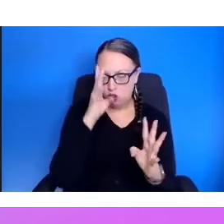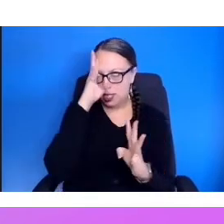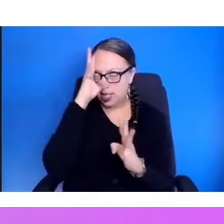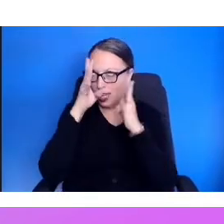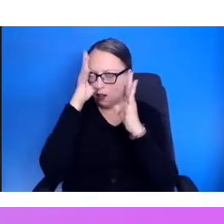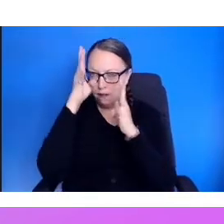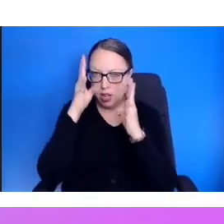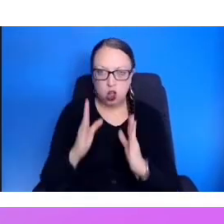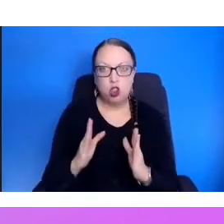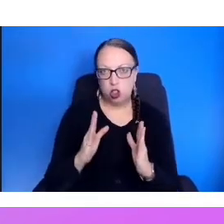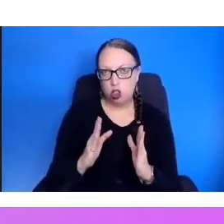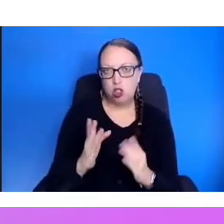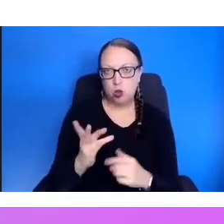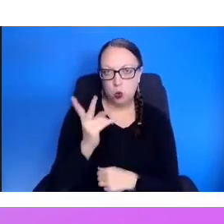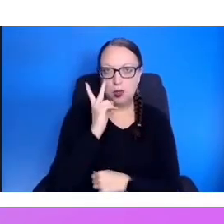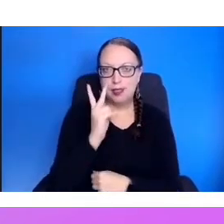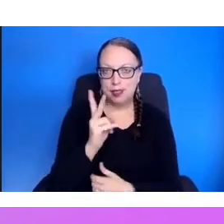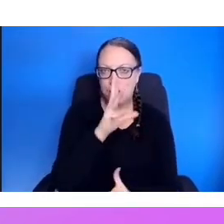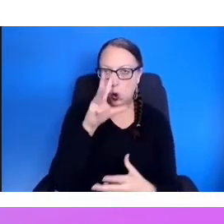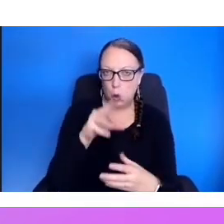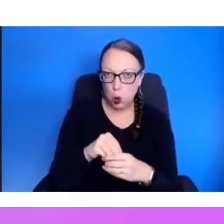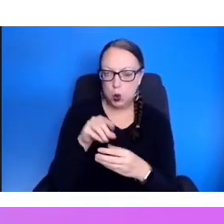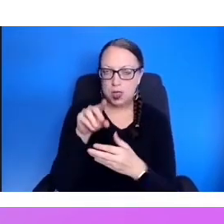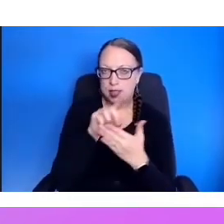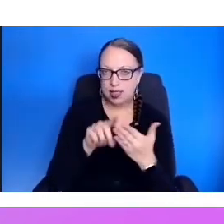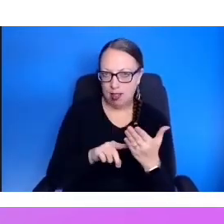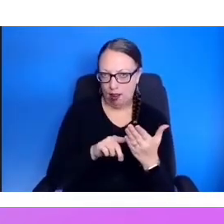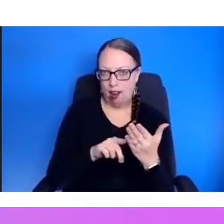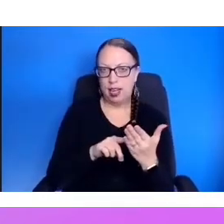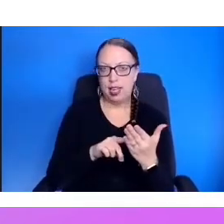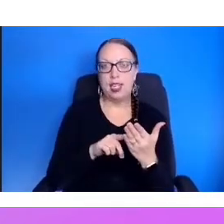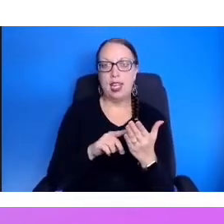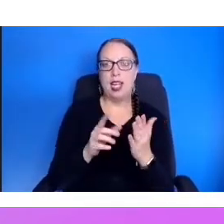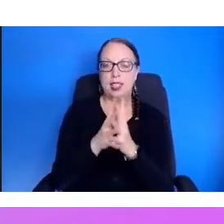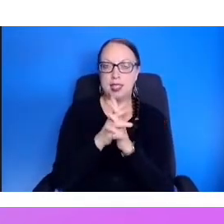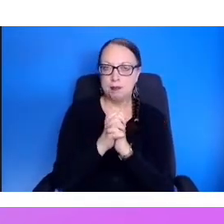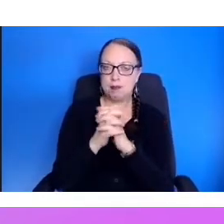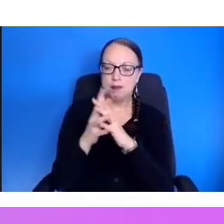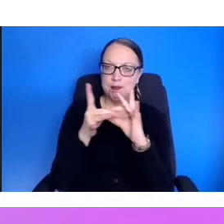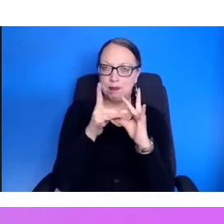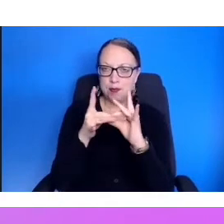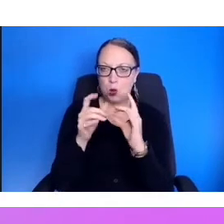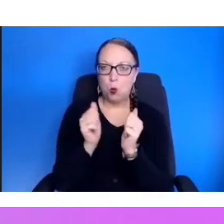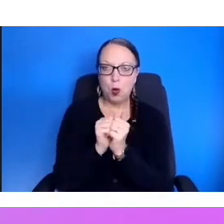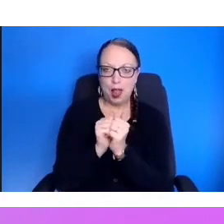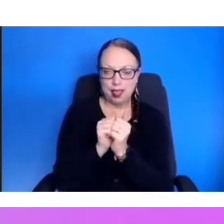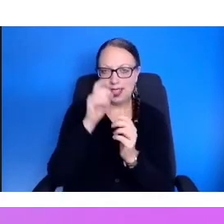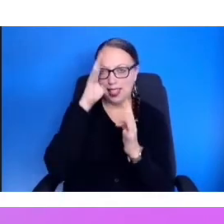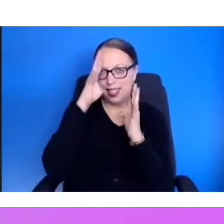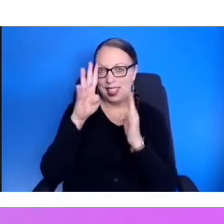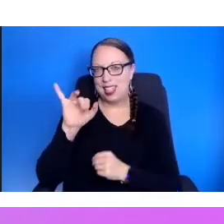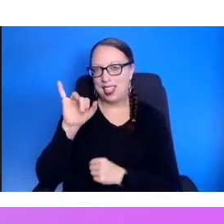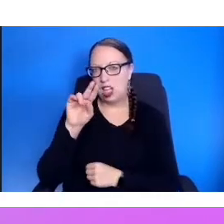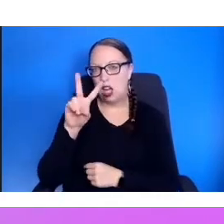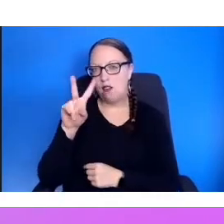we really see inclusive design as going hand in hand with innovation that's what fuels us to do this